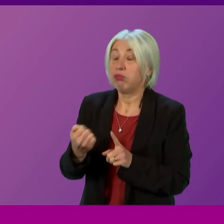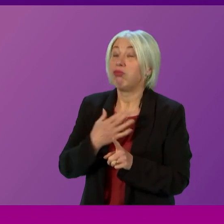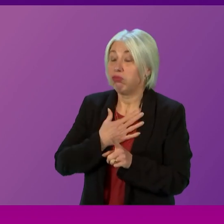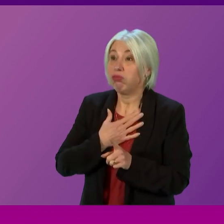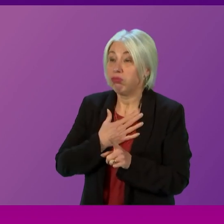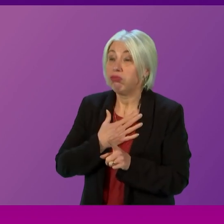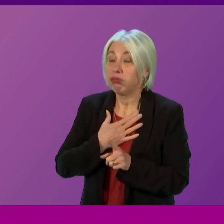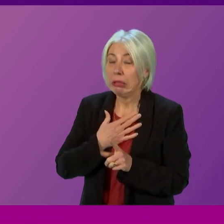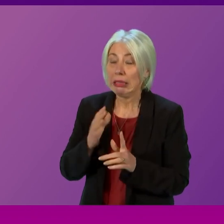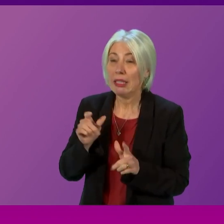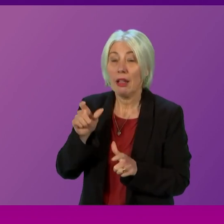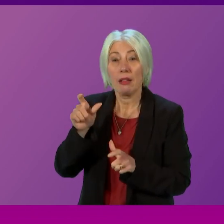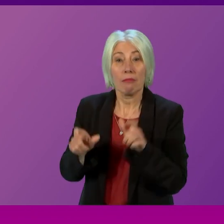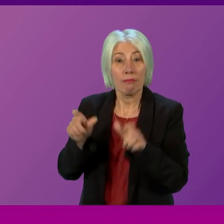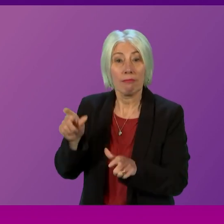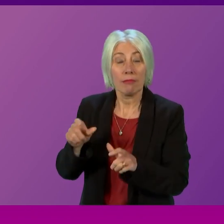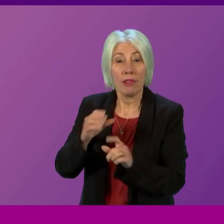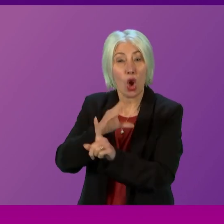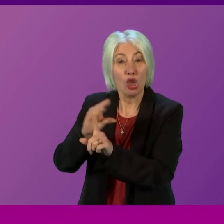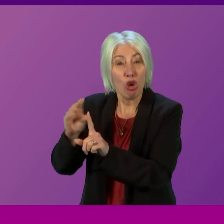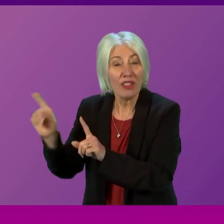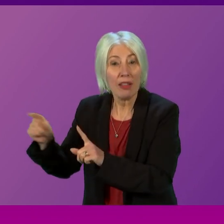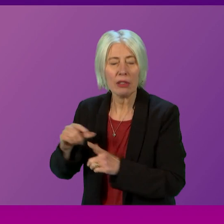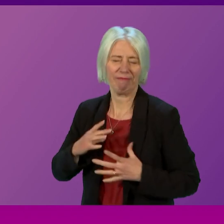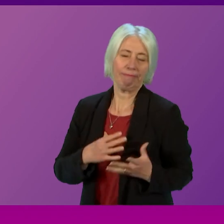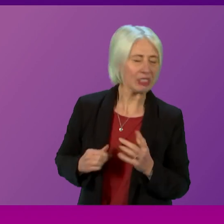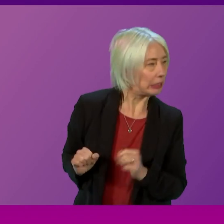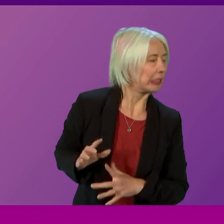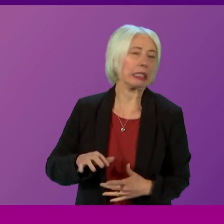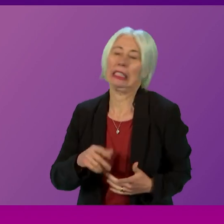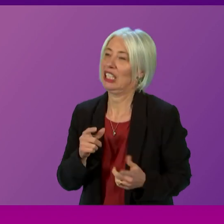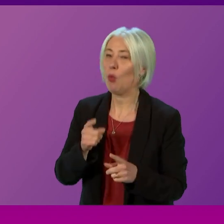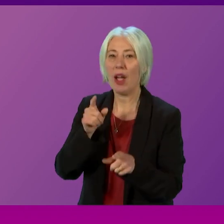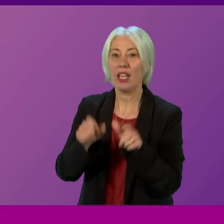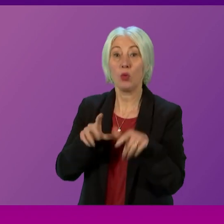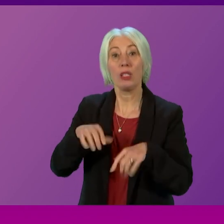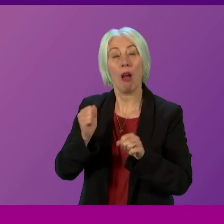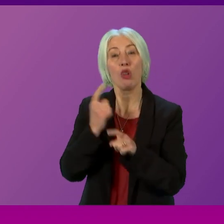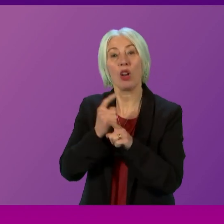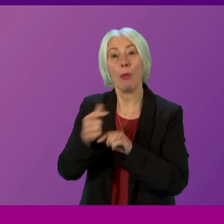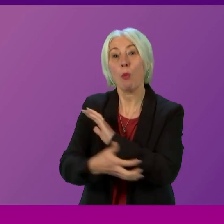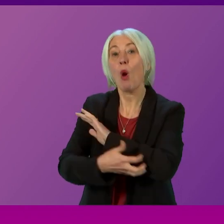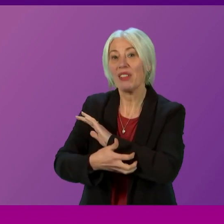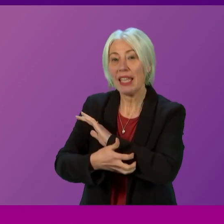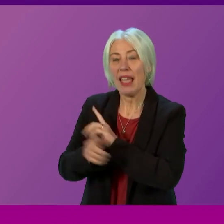uncomfortable the Scottish Conservatives get when poverty is mentioned in the chamber. I am